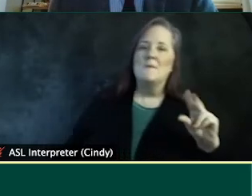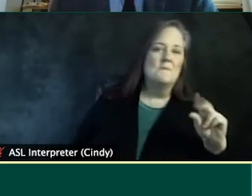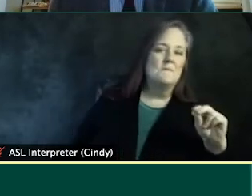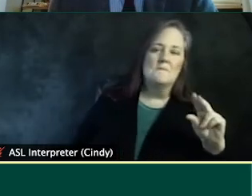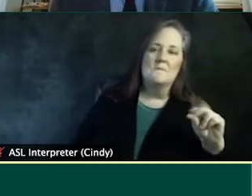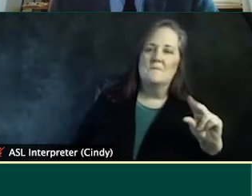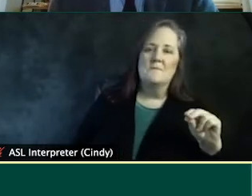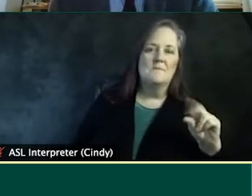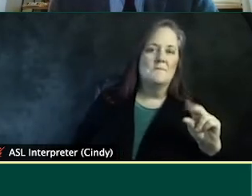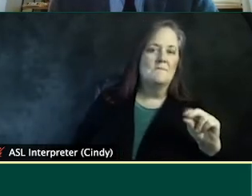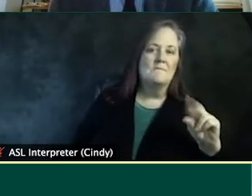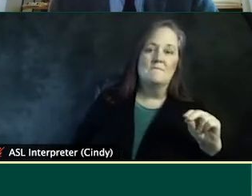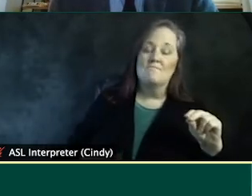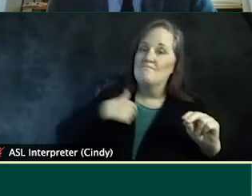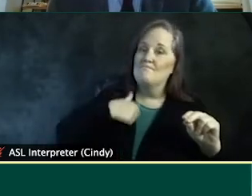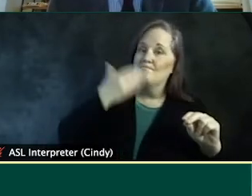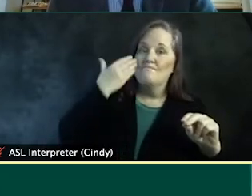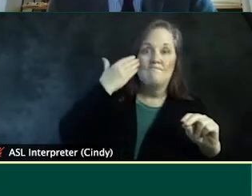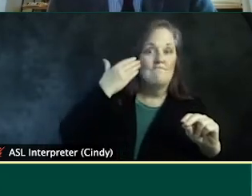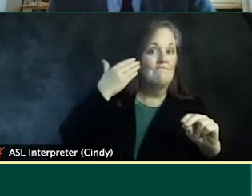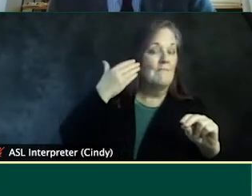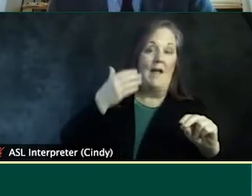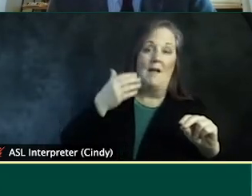for rideshare companies as well as food delivery service